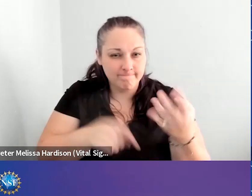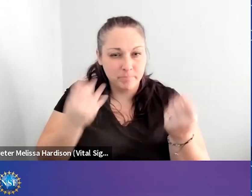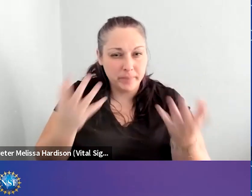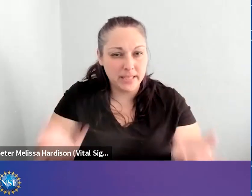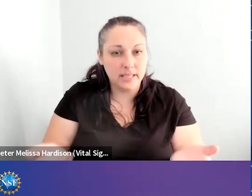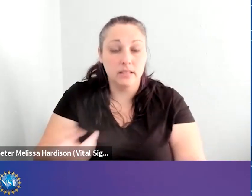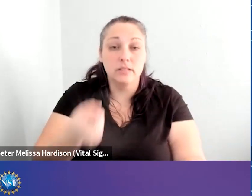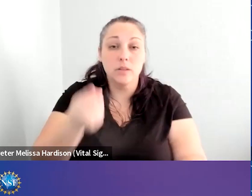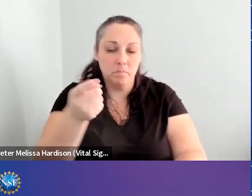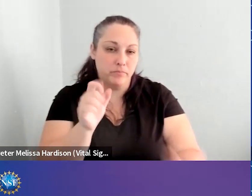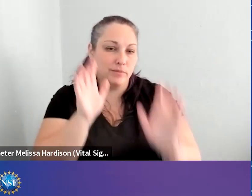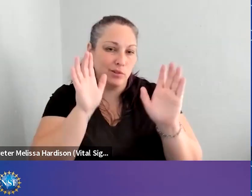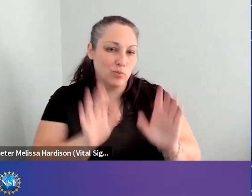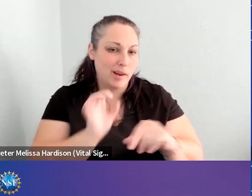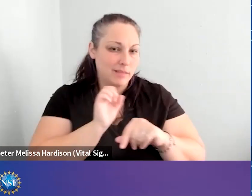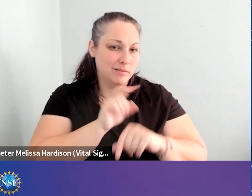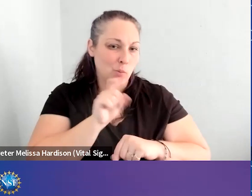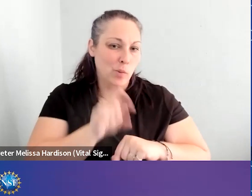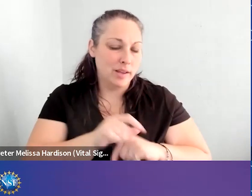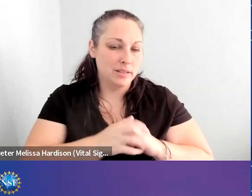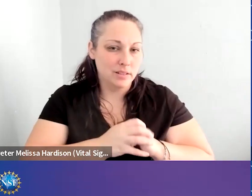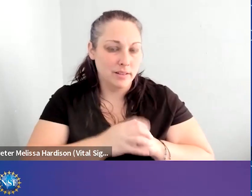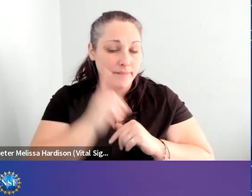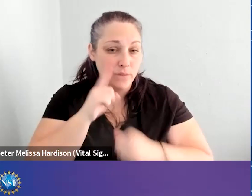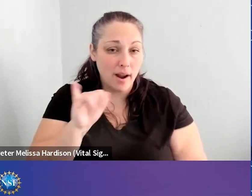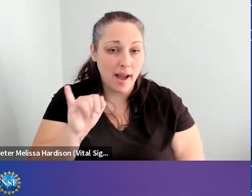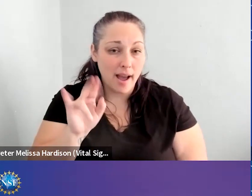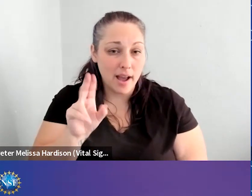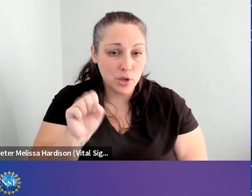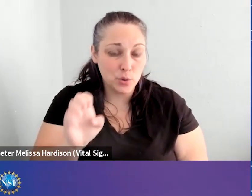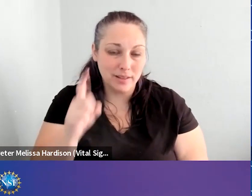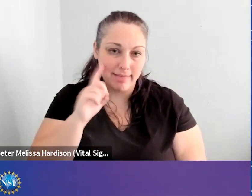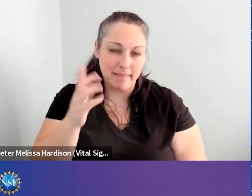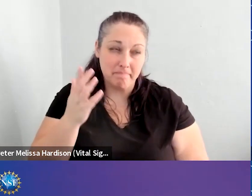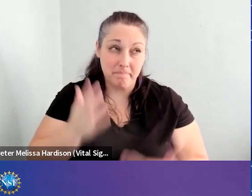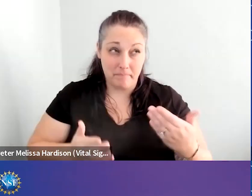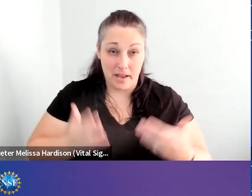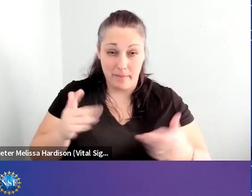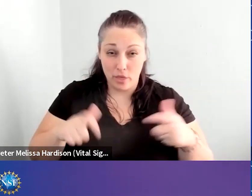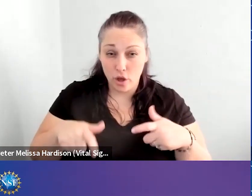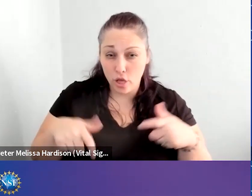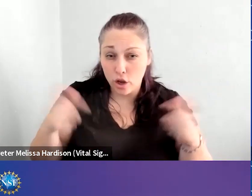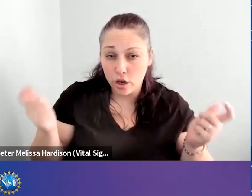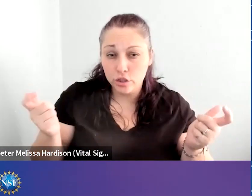So for IUSE, IUSE is -- I don't know if it's the largest program in EDU, but it's certainly one of the largest.